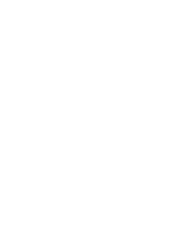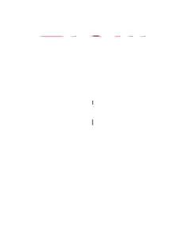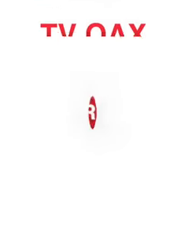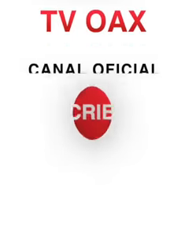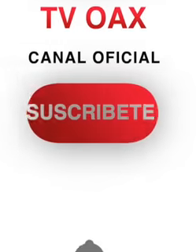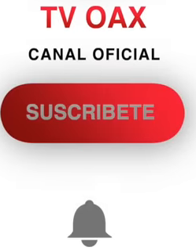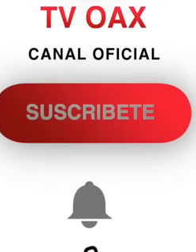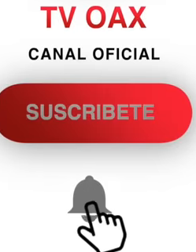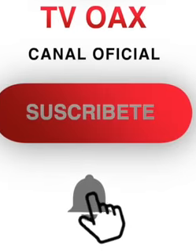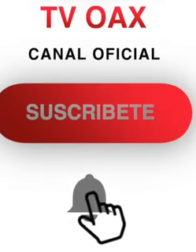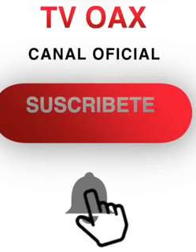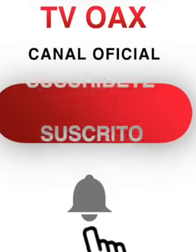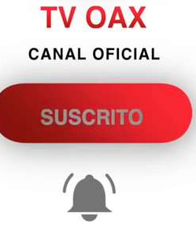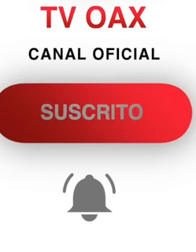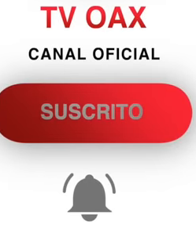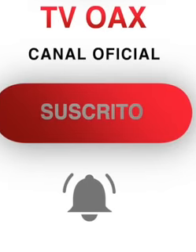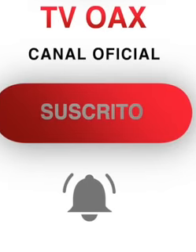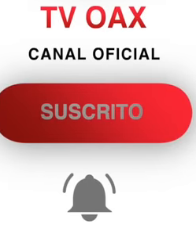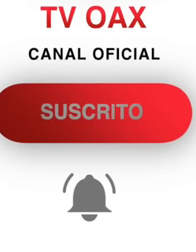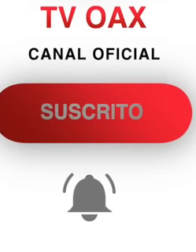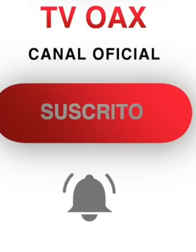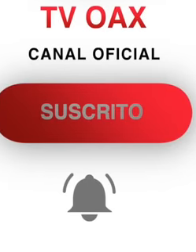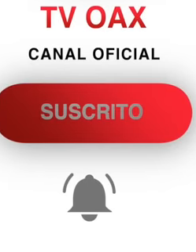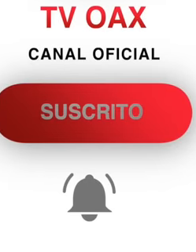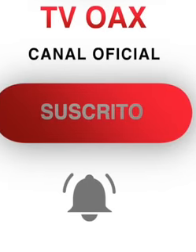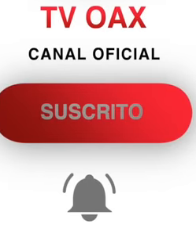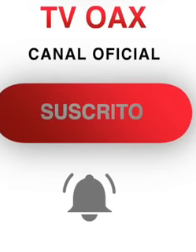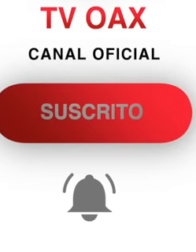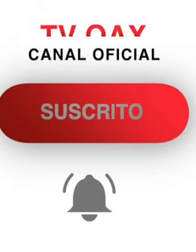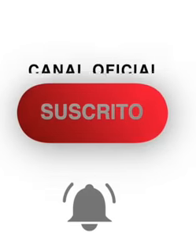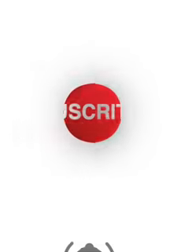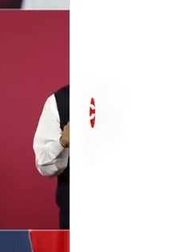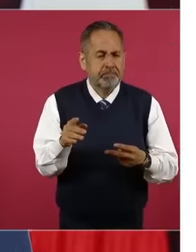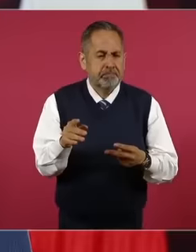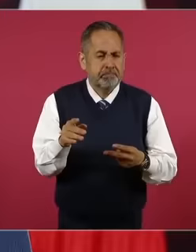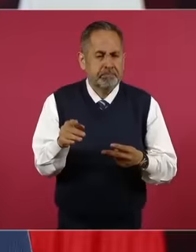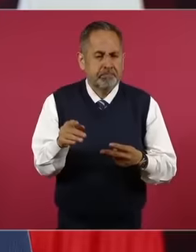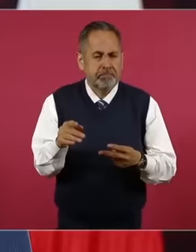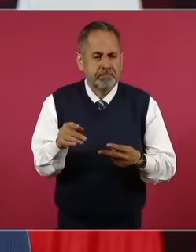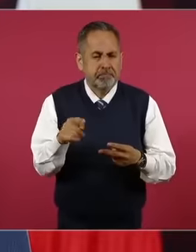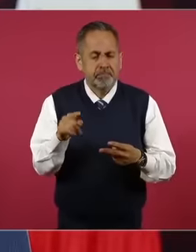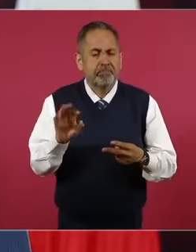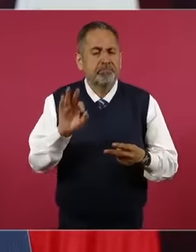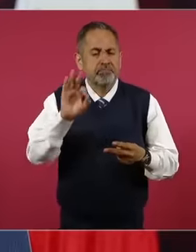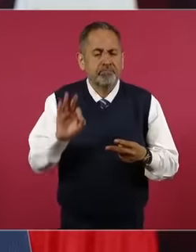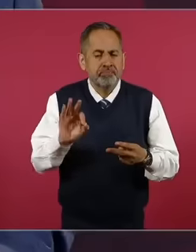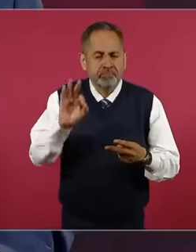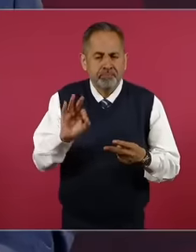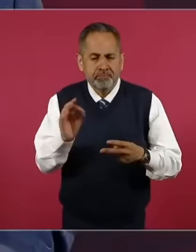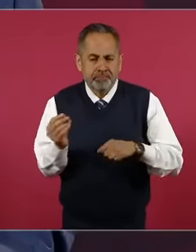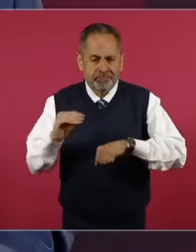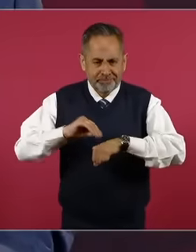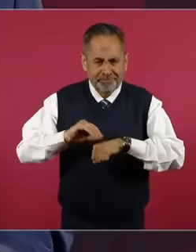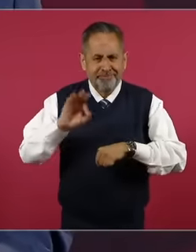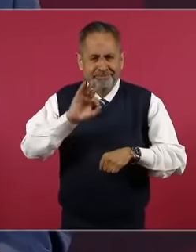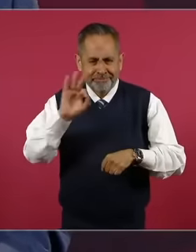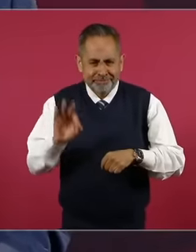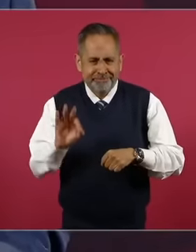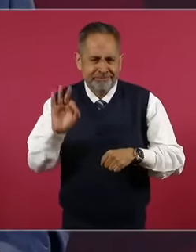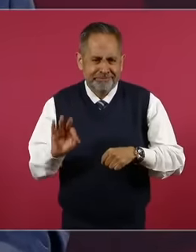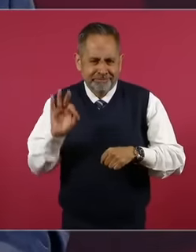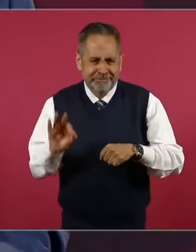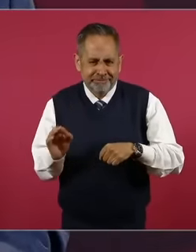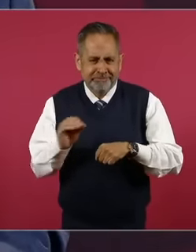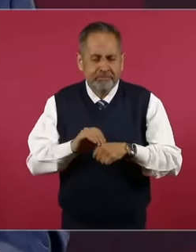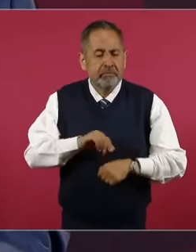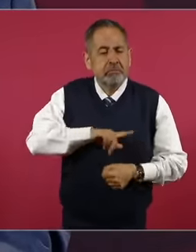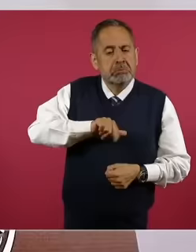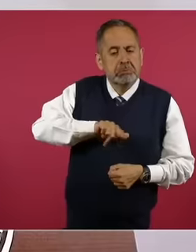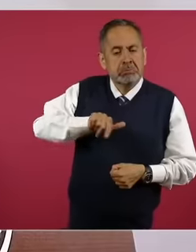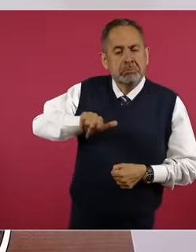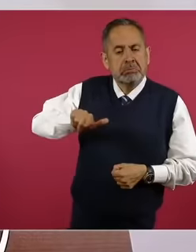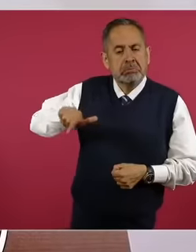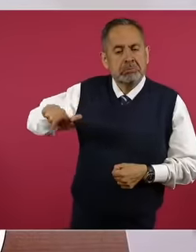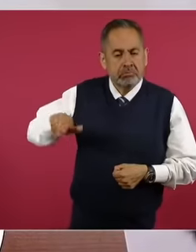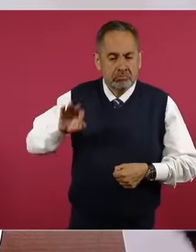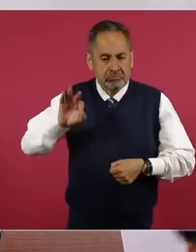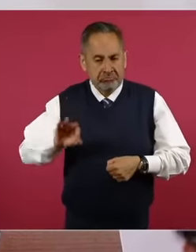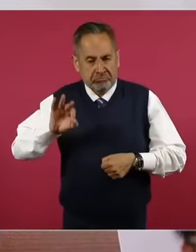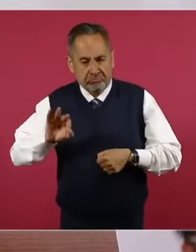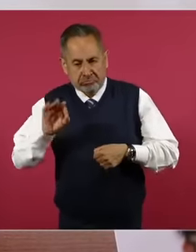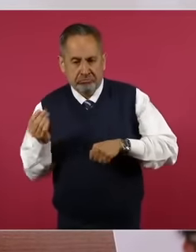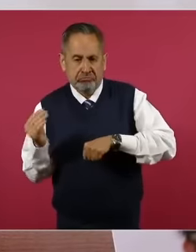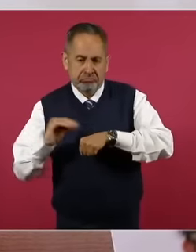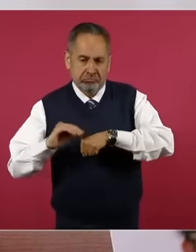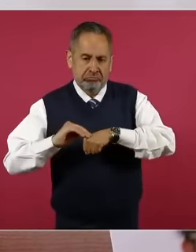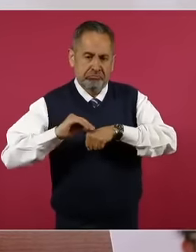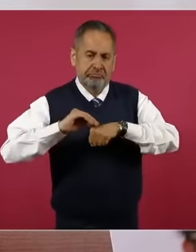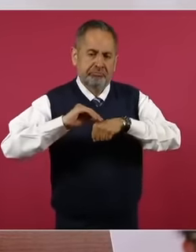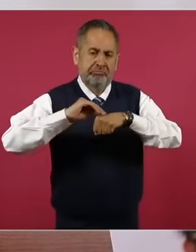this interest, yes, and others, uh,